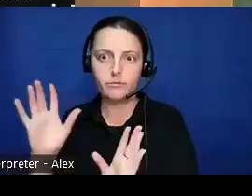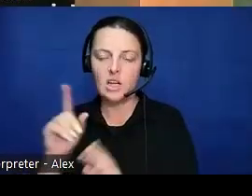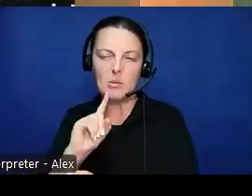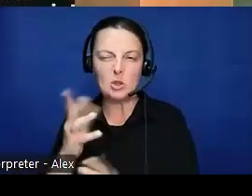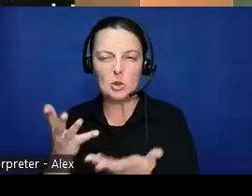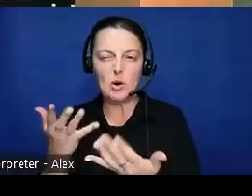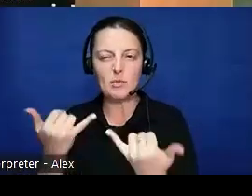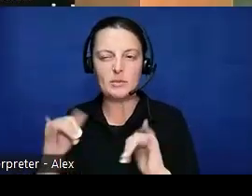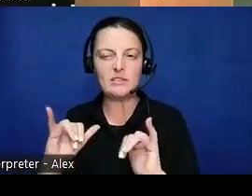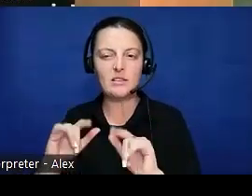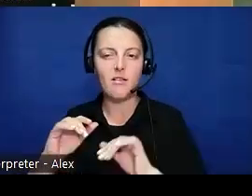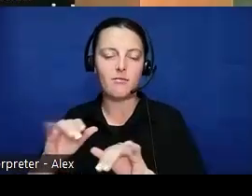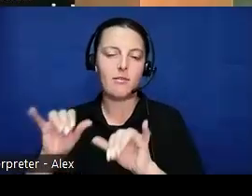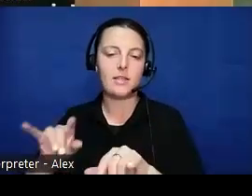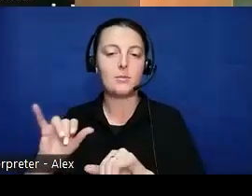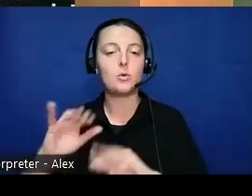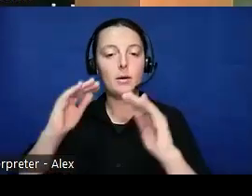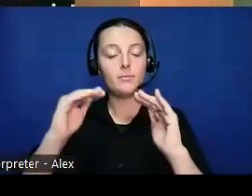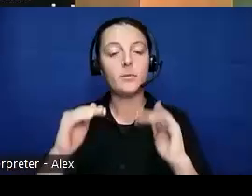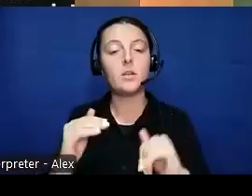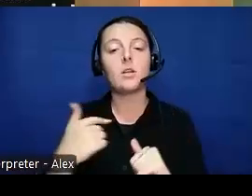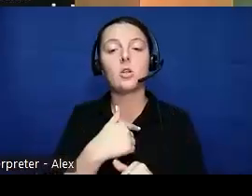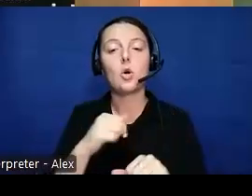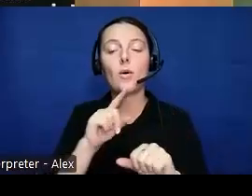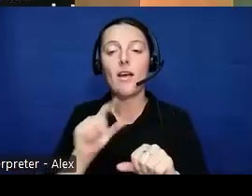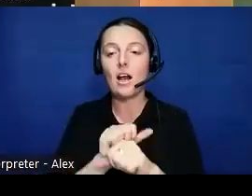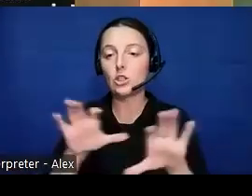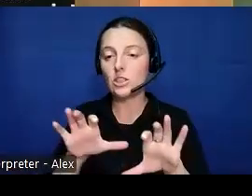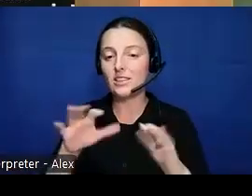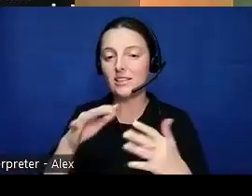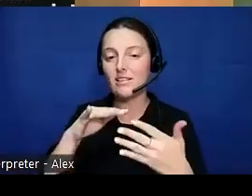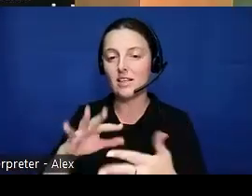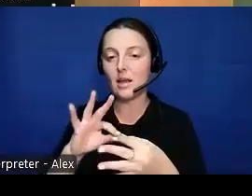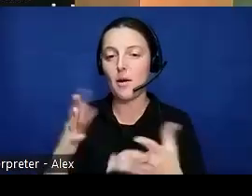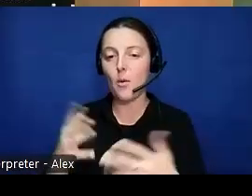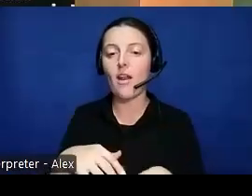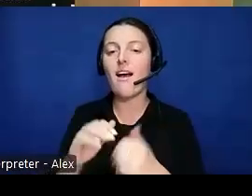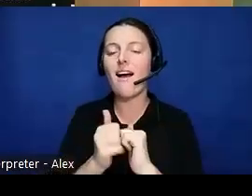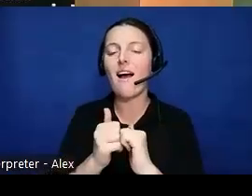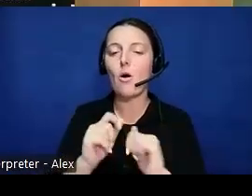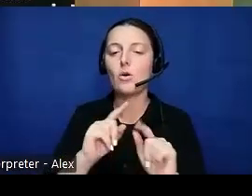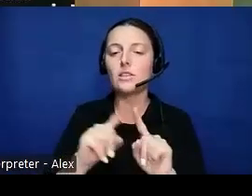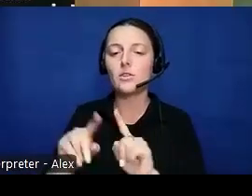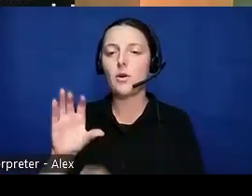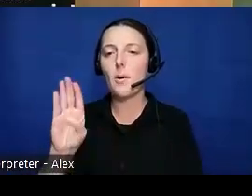looking at um how different bone marrow transplant services uh provide psychological service,